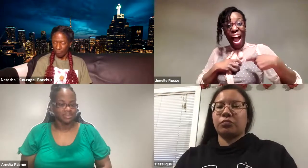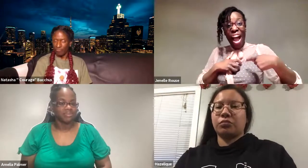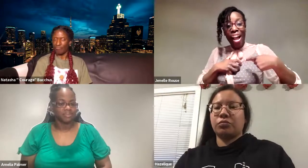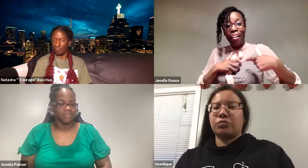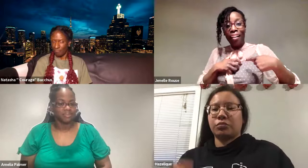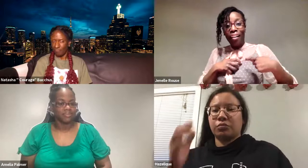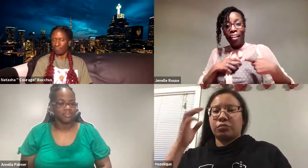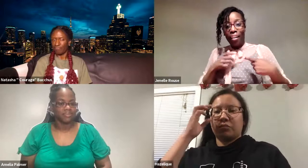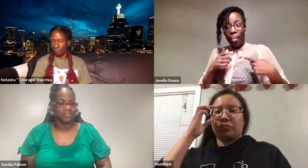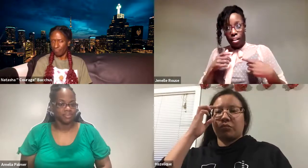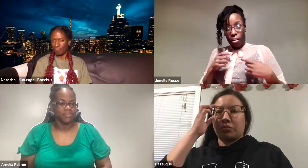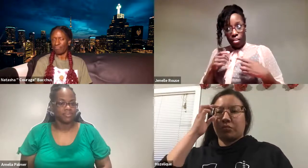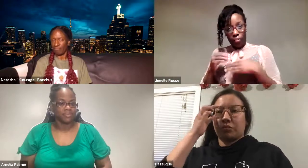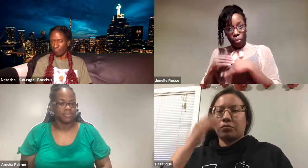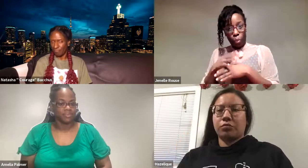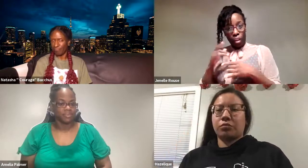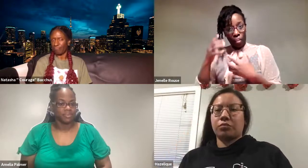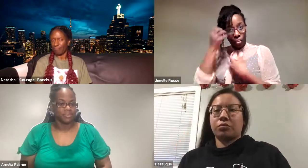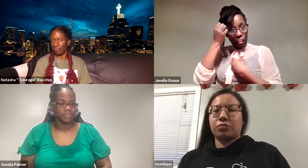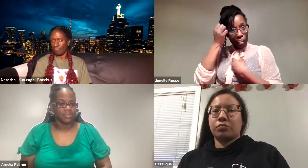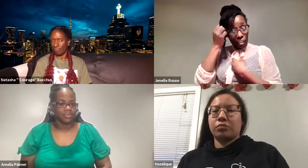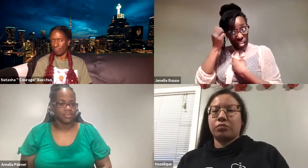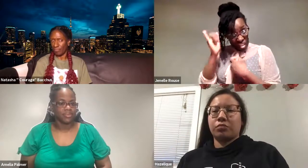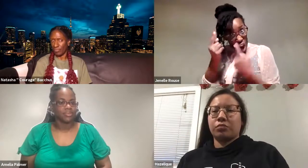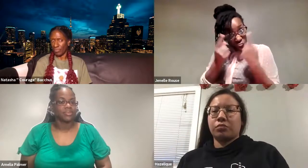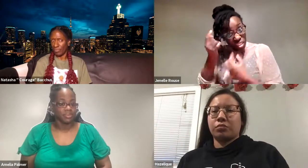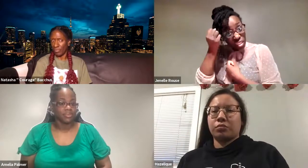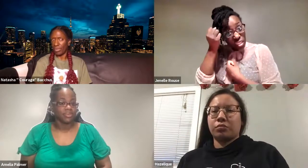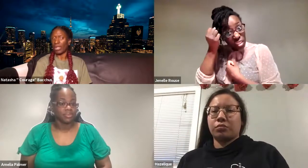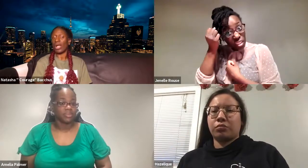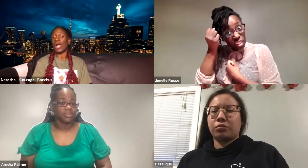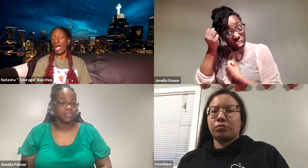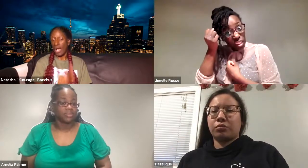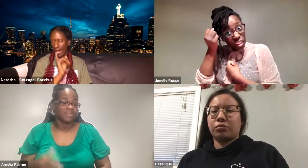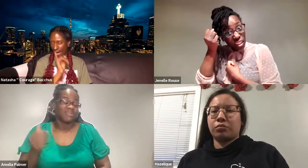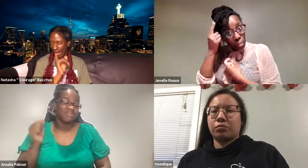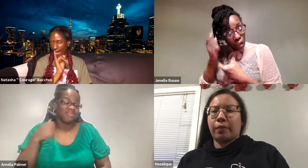switch when they are going from one language to another and that can influence someone's